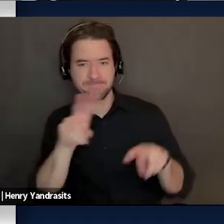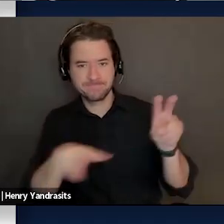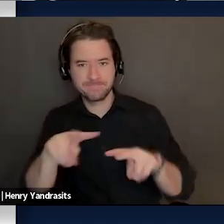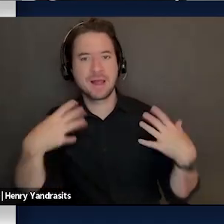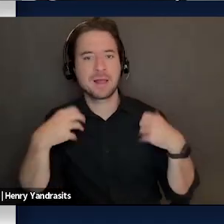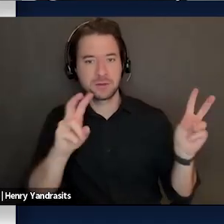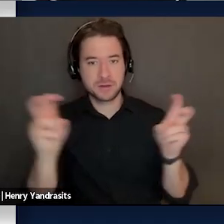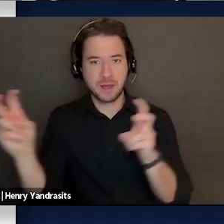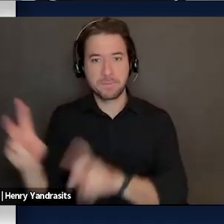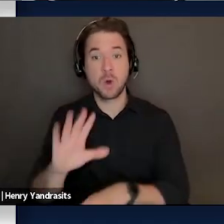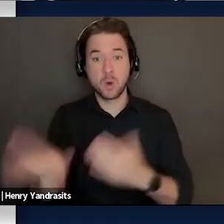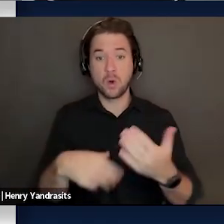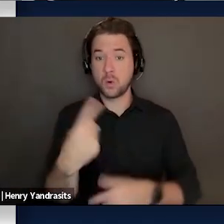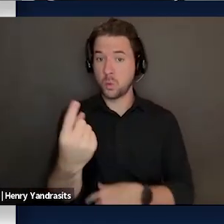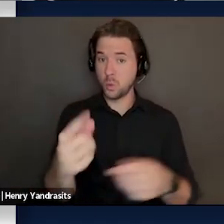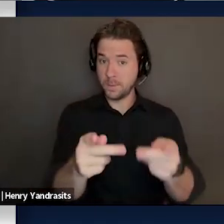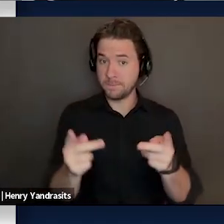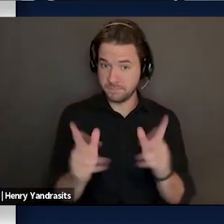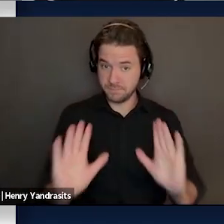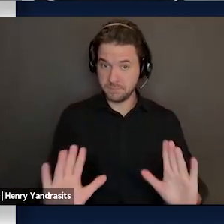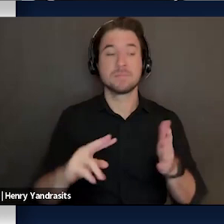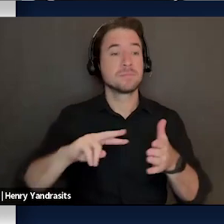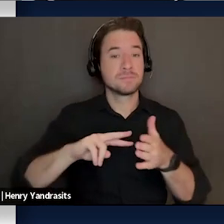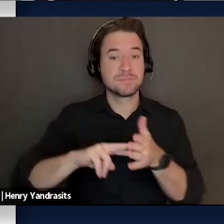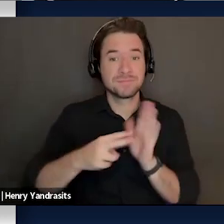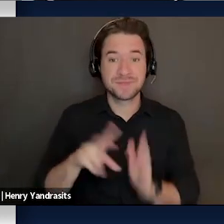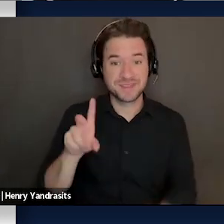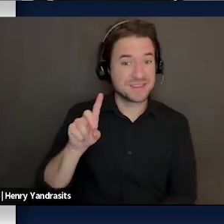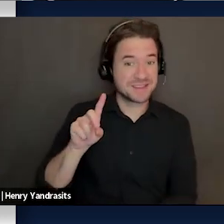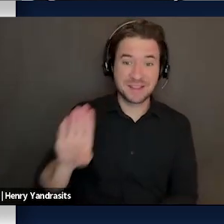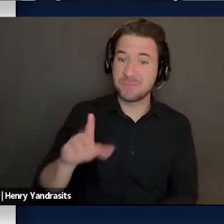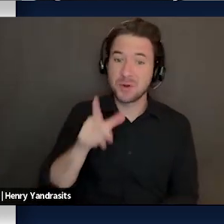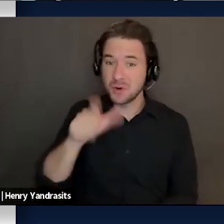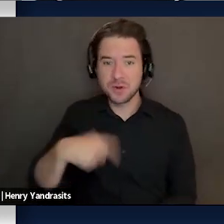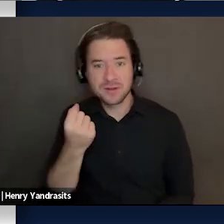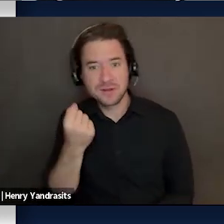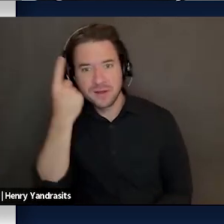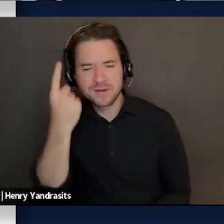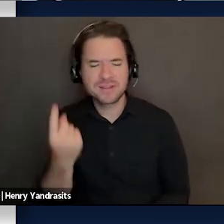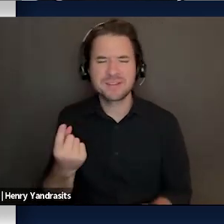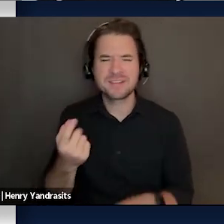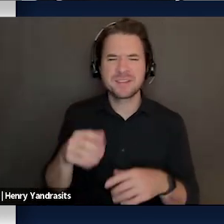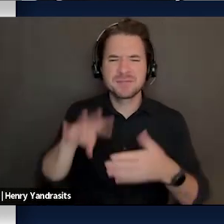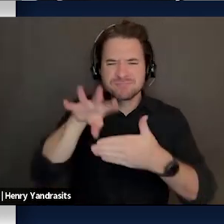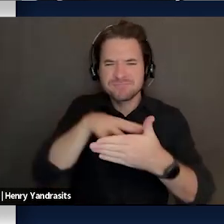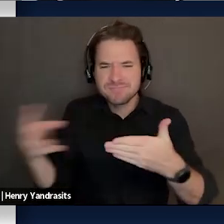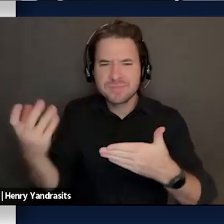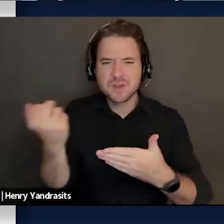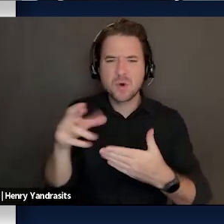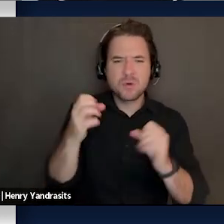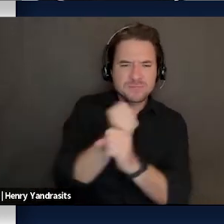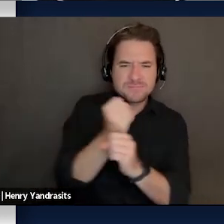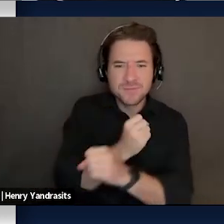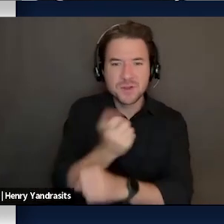And so with the dashboard, you don't have to have to understand, um, spreadsheets or have advanced statistical skills, you don't need to know how to code.